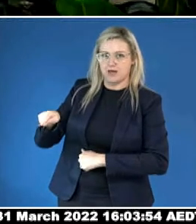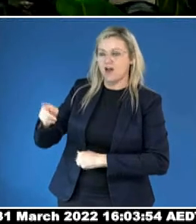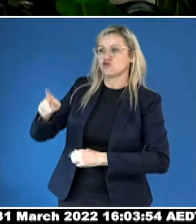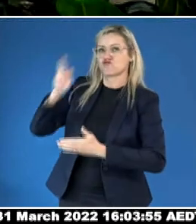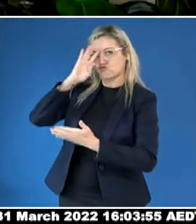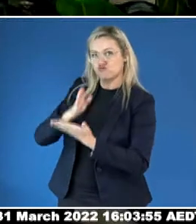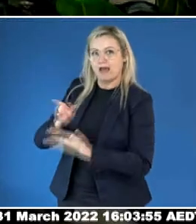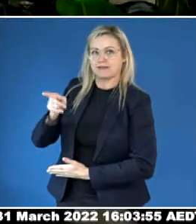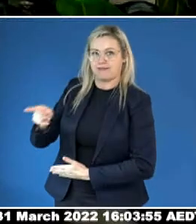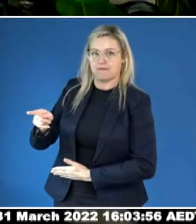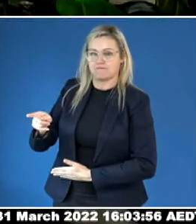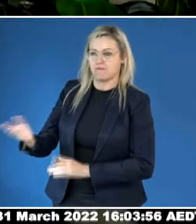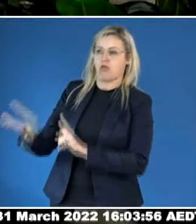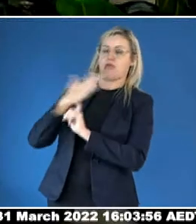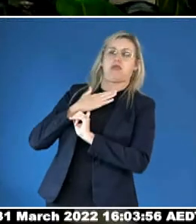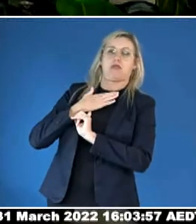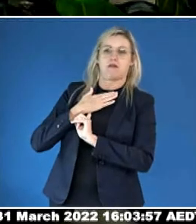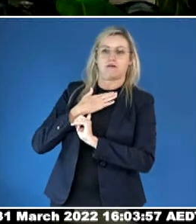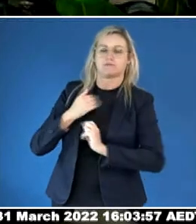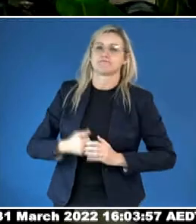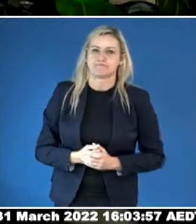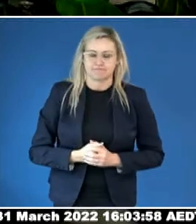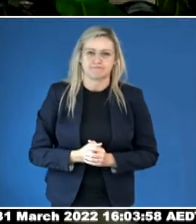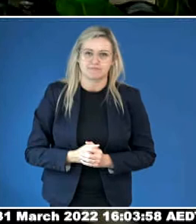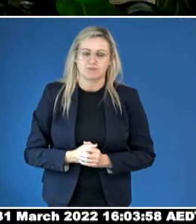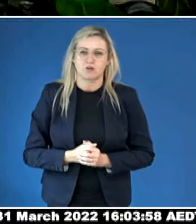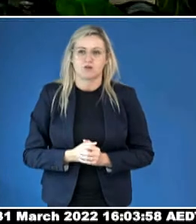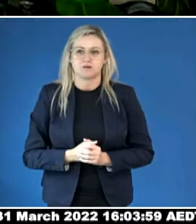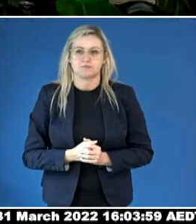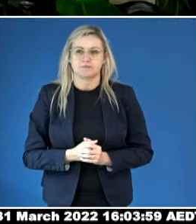We know these results are not alone and there's many more studies that paint a